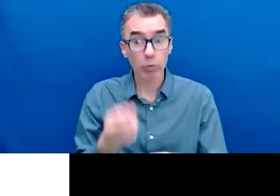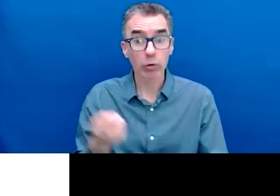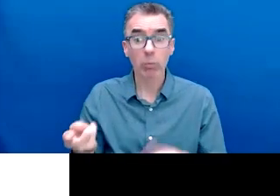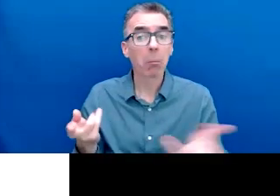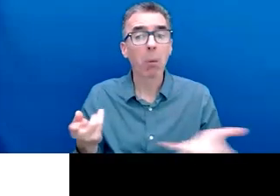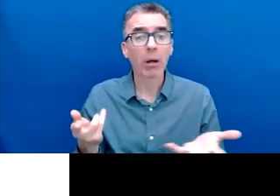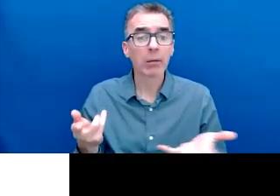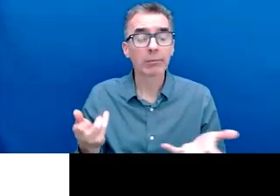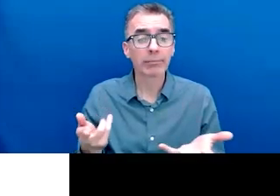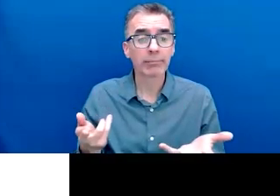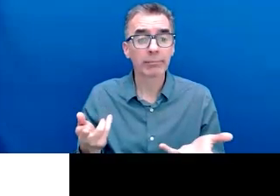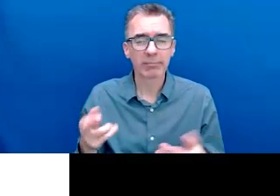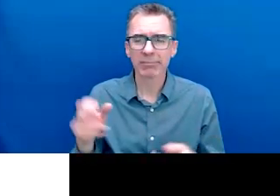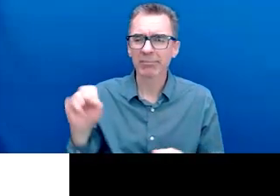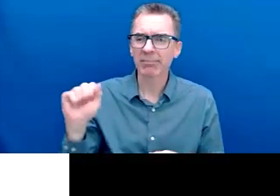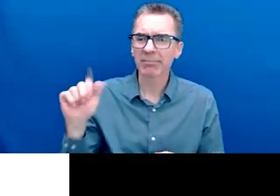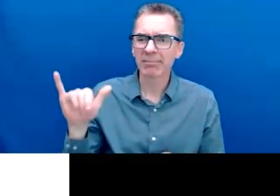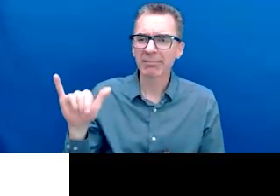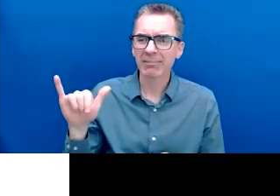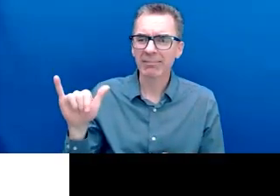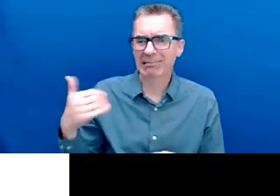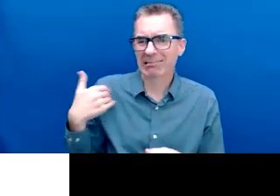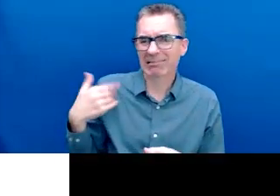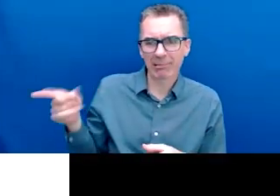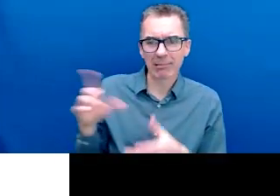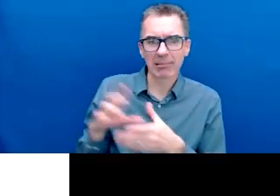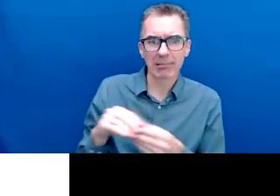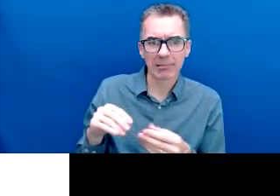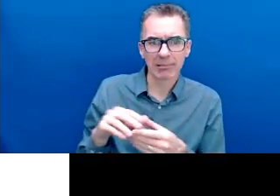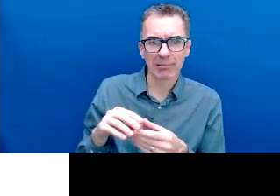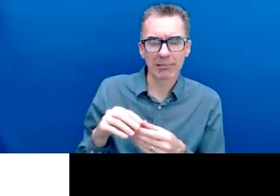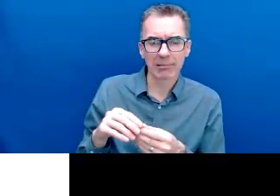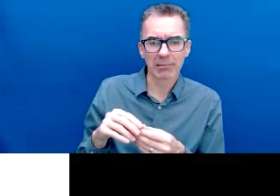And Sally mentioned earlier that or explained very well the difference